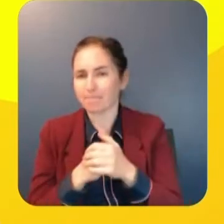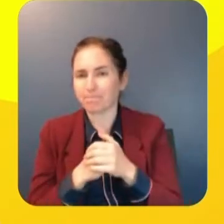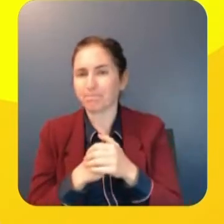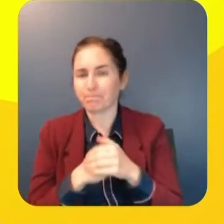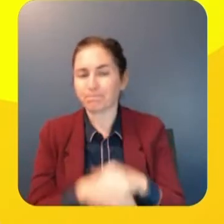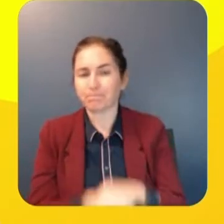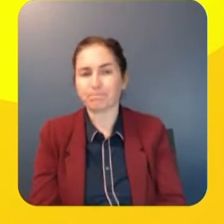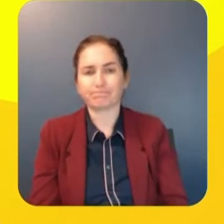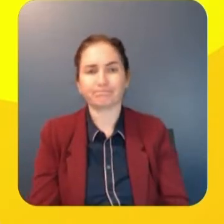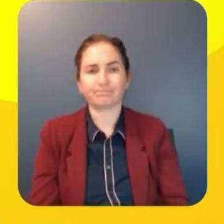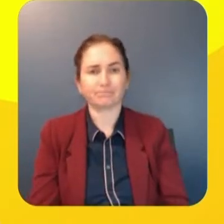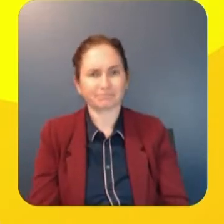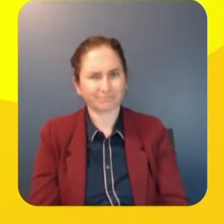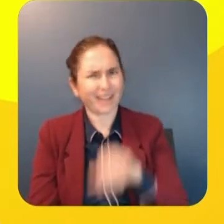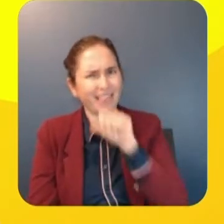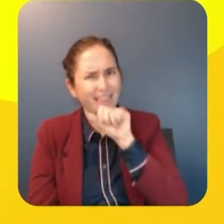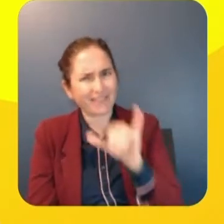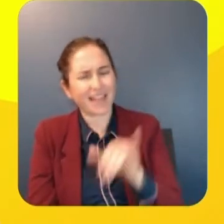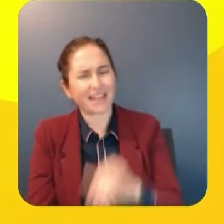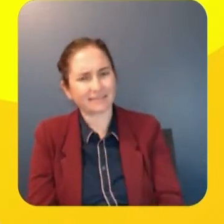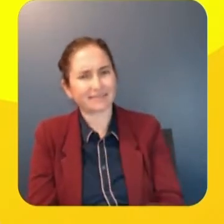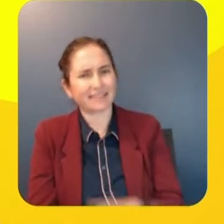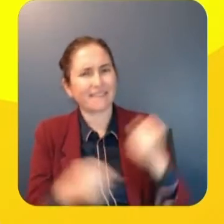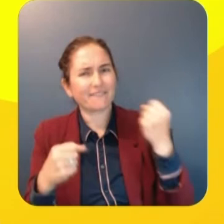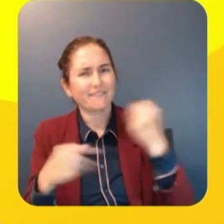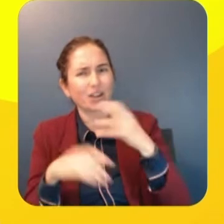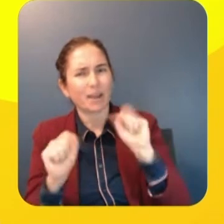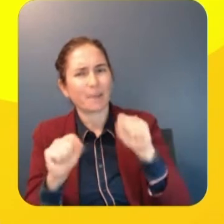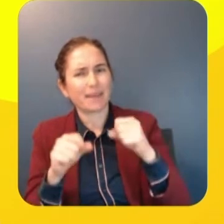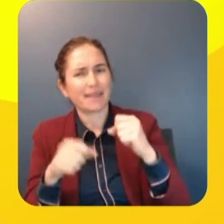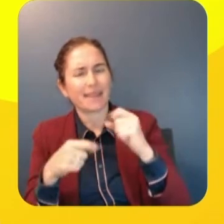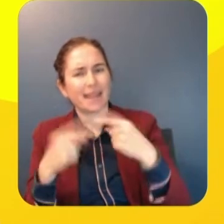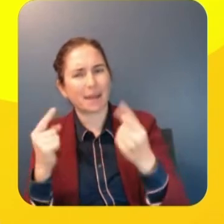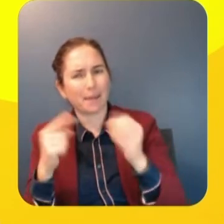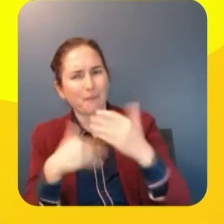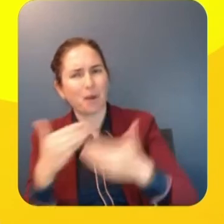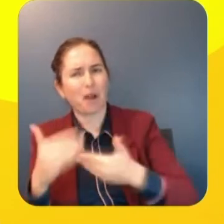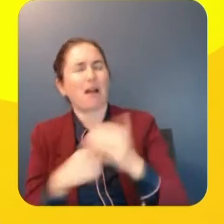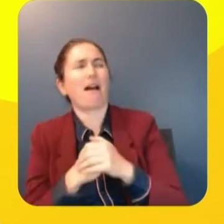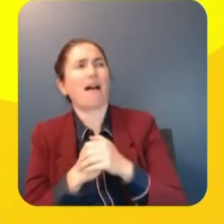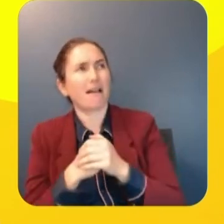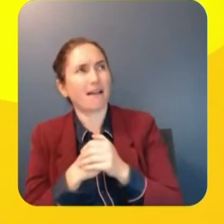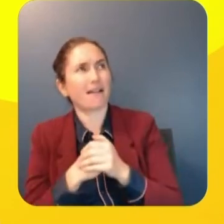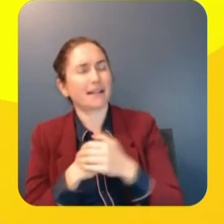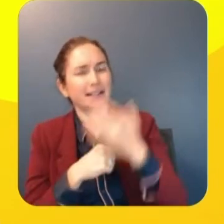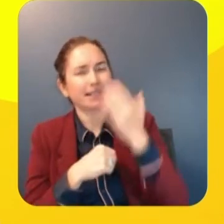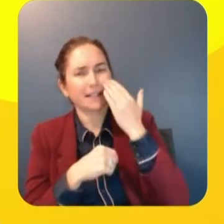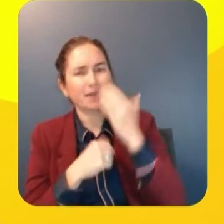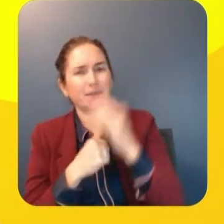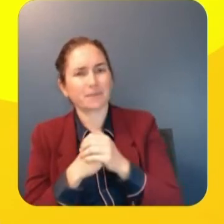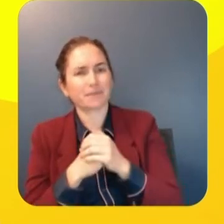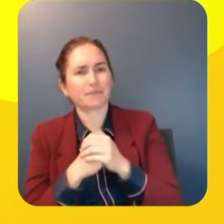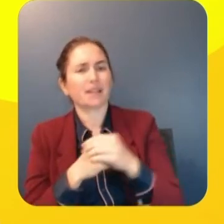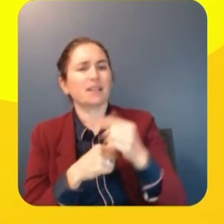I love that. Fear can be the enemy of progress. And there an opportunity lies within. So, Geoffrey, if I can just bring in.